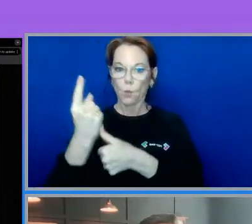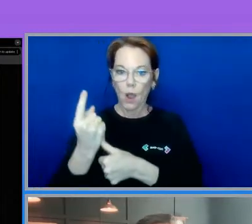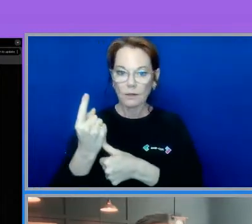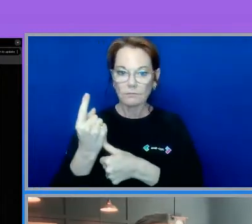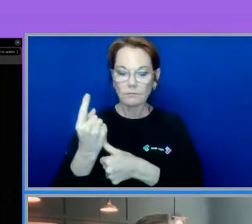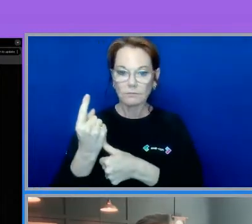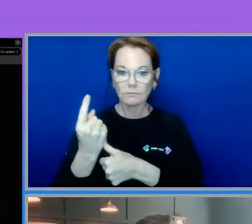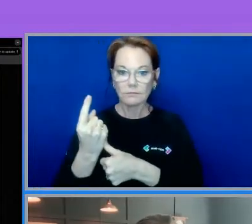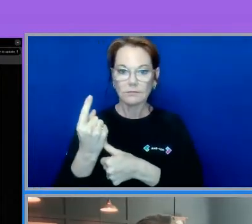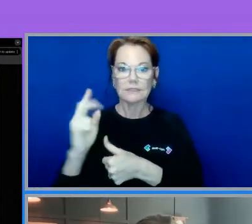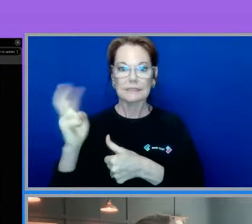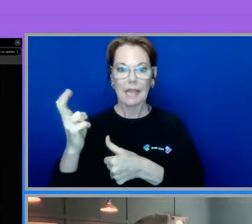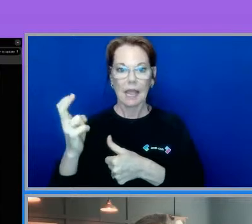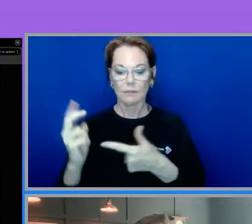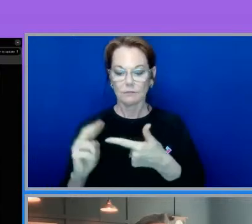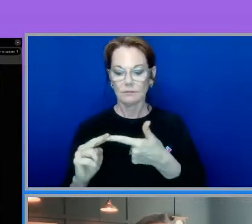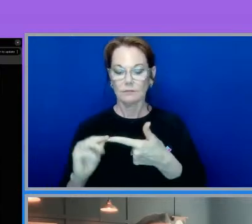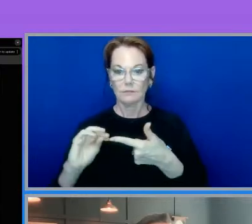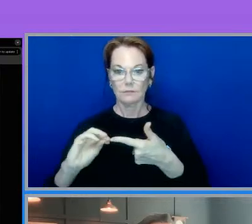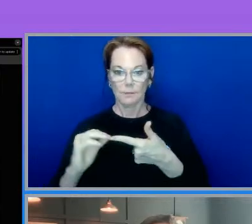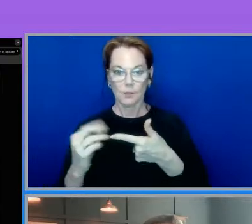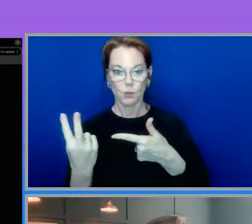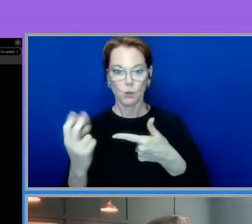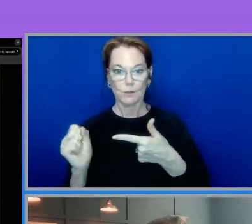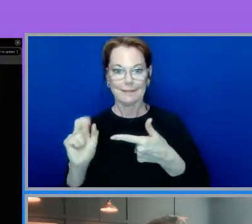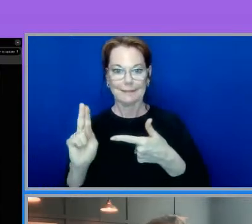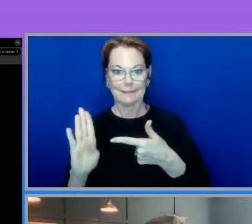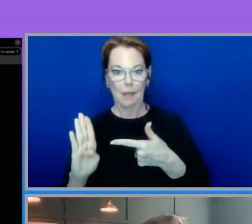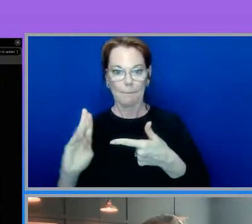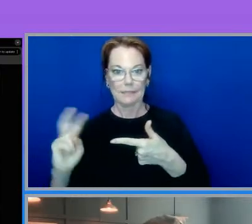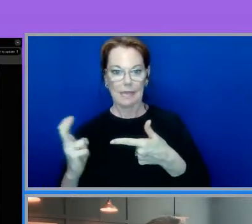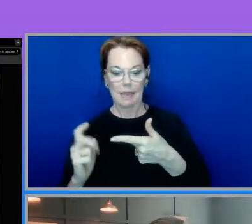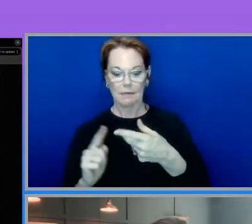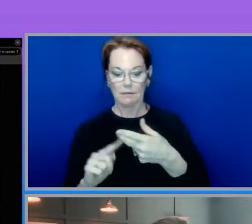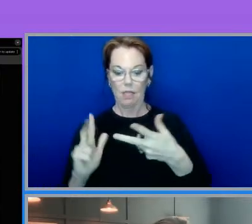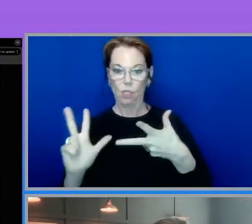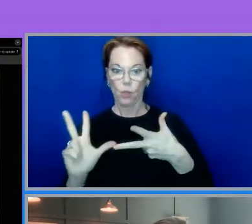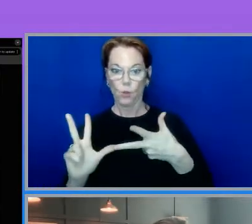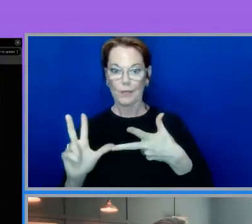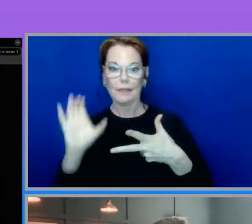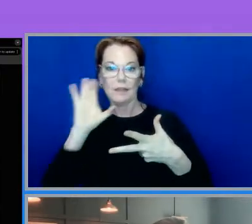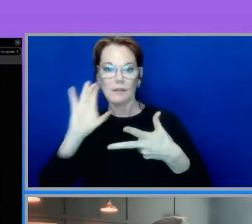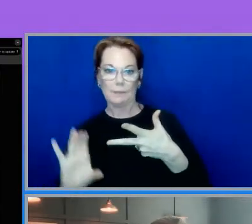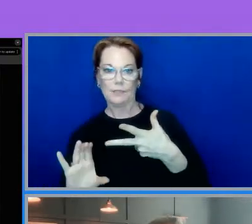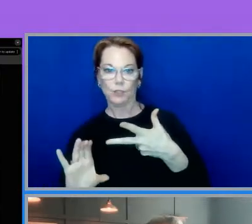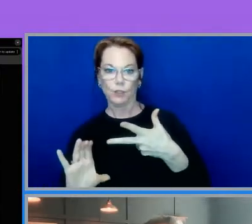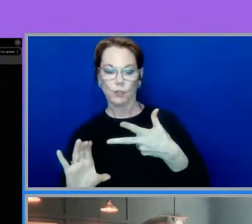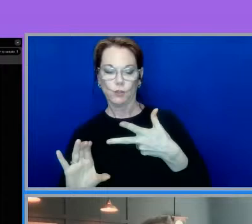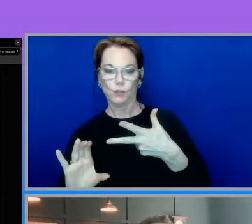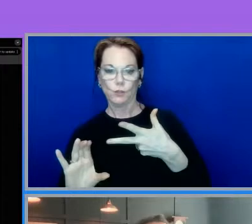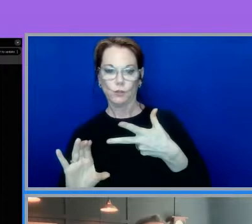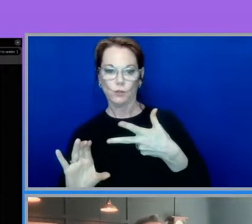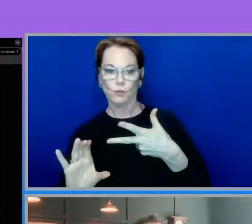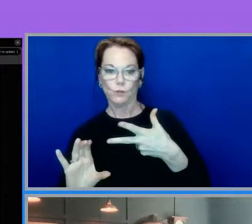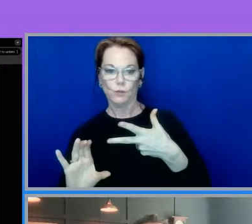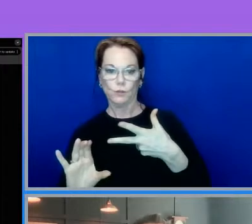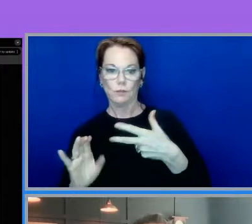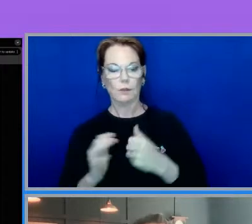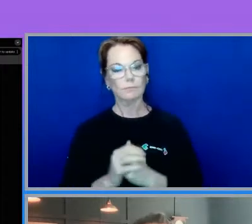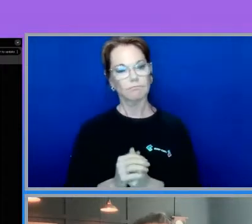we have the number one for the title, the number two for that subtitle, and the number three for the image. But what about a